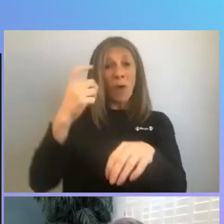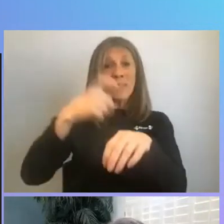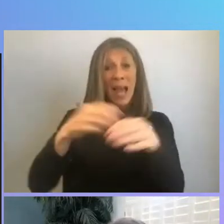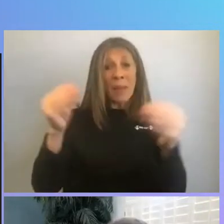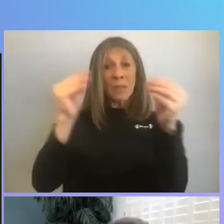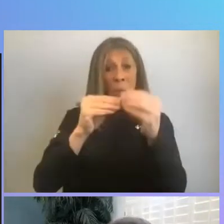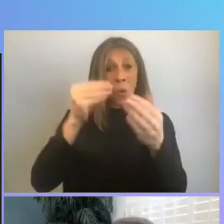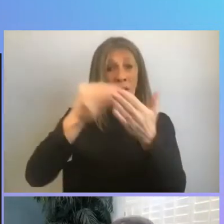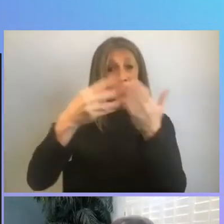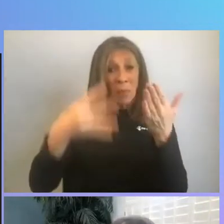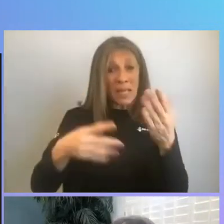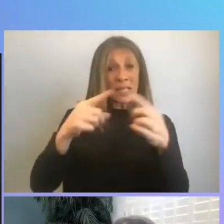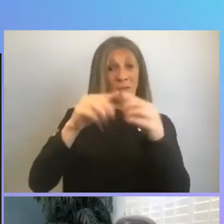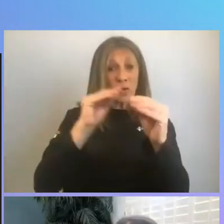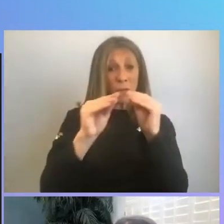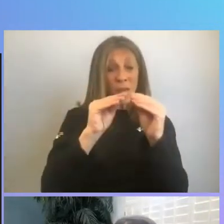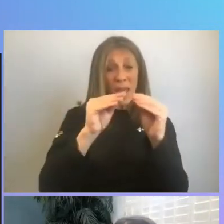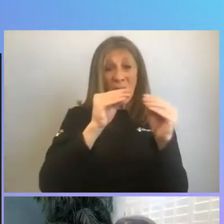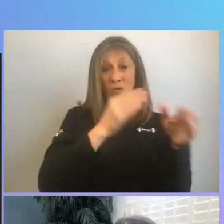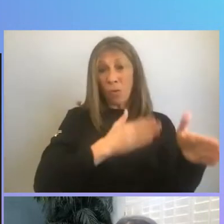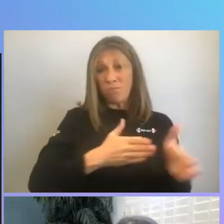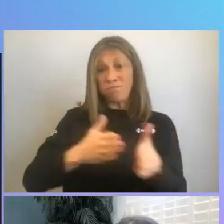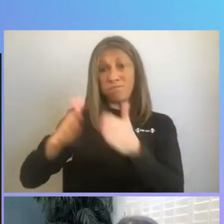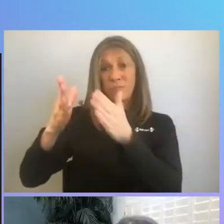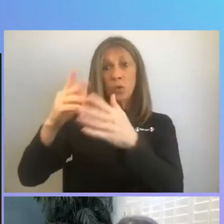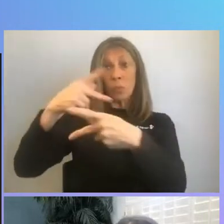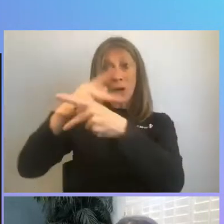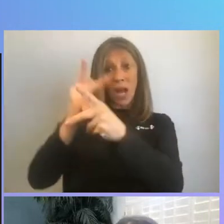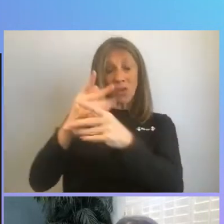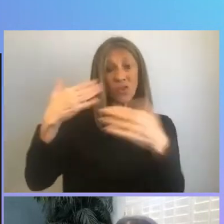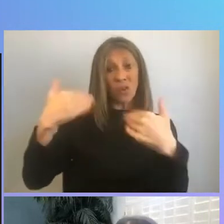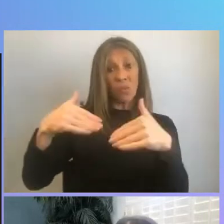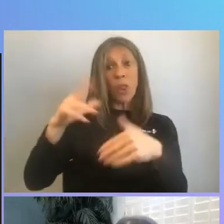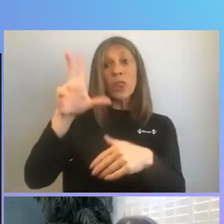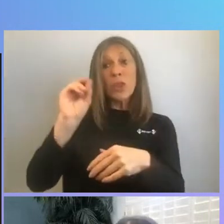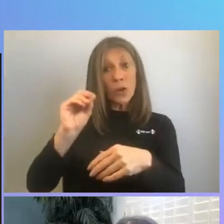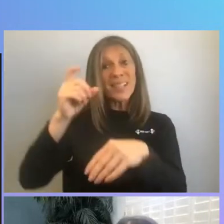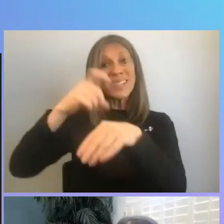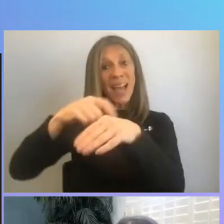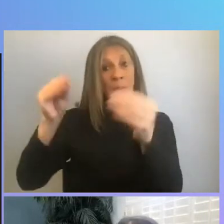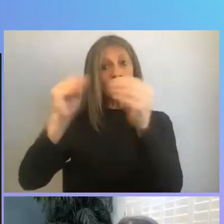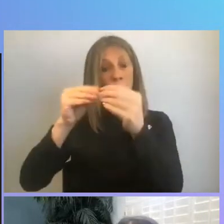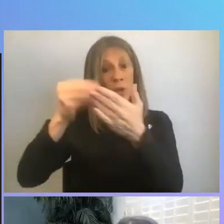or all the way out into production, which is 30 times,